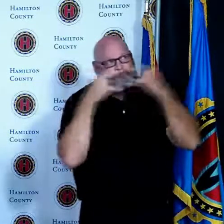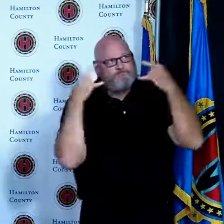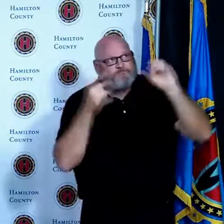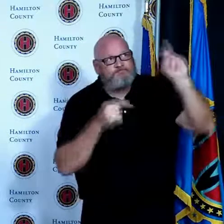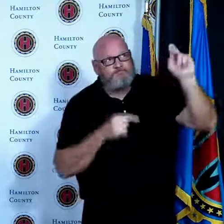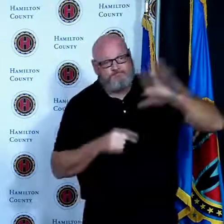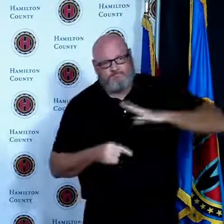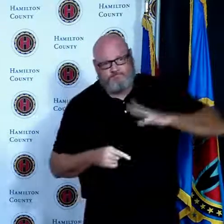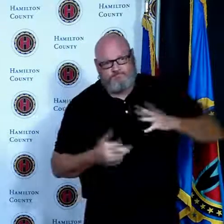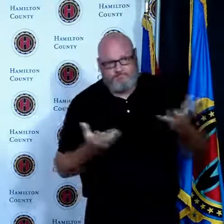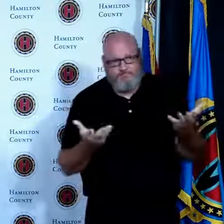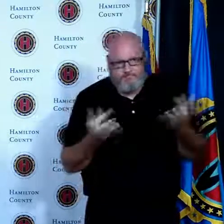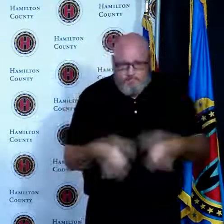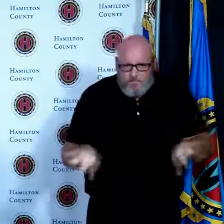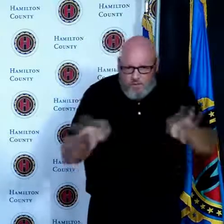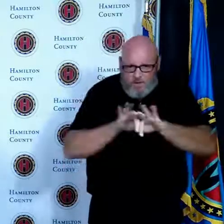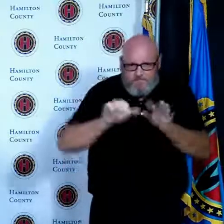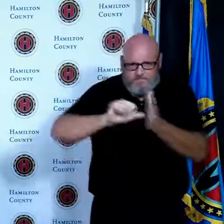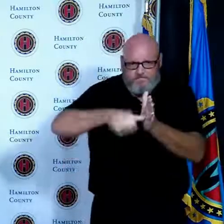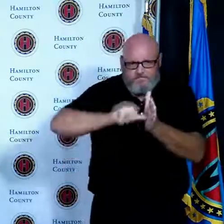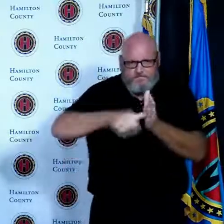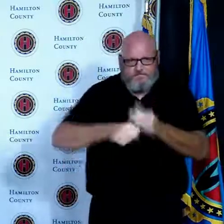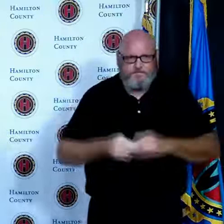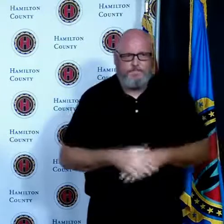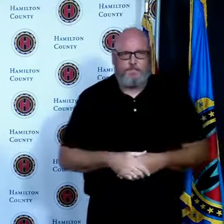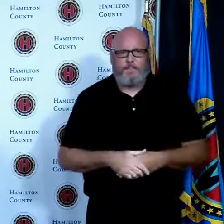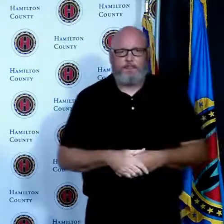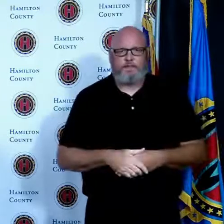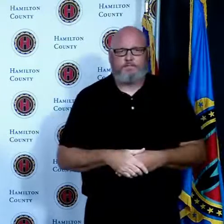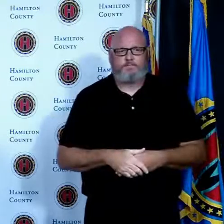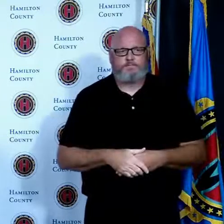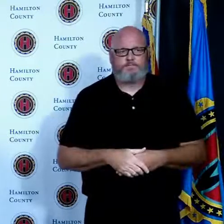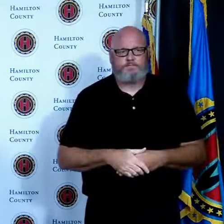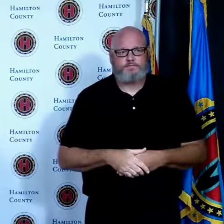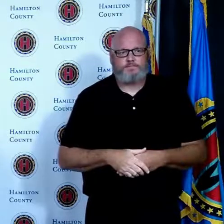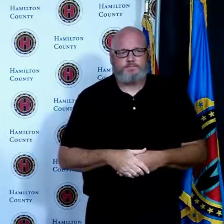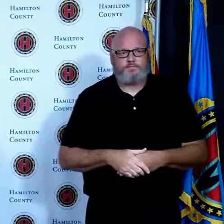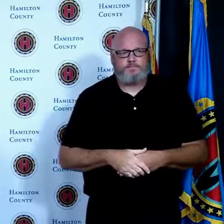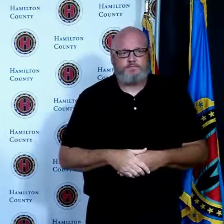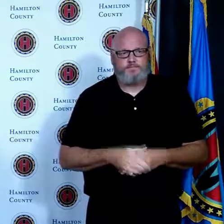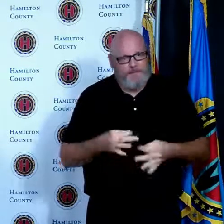you know this school year is different than any other school year that any of us have lived through so we want to pay attention when our